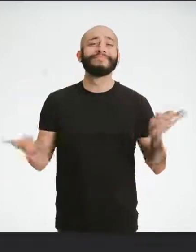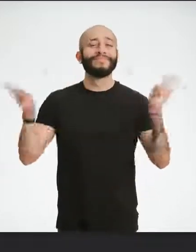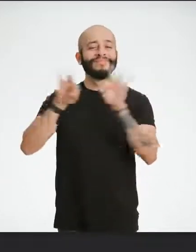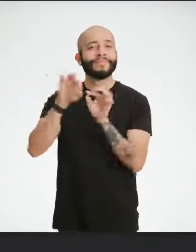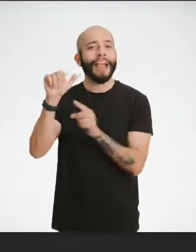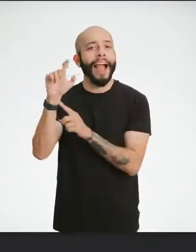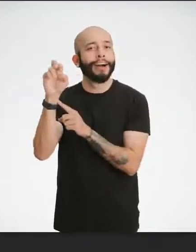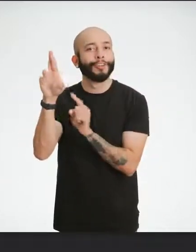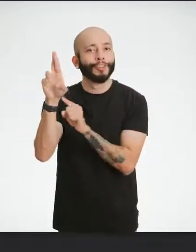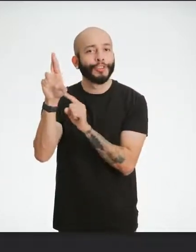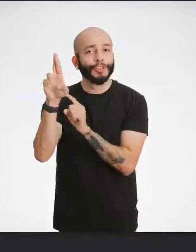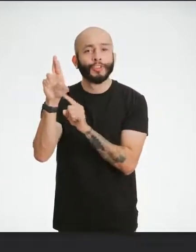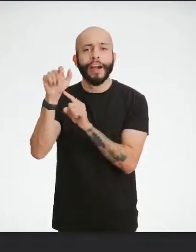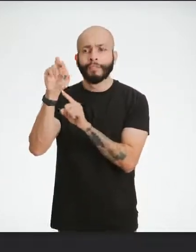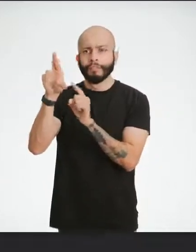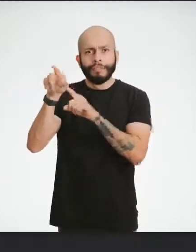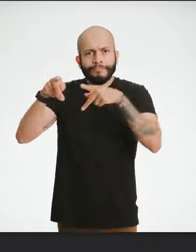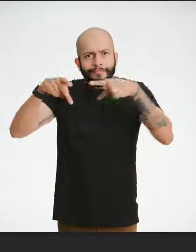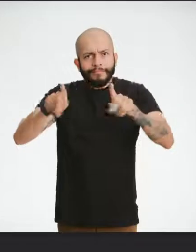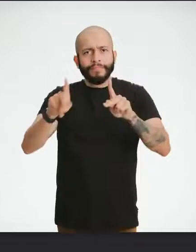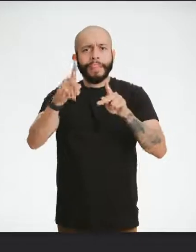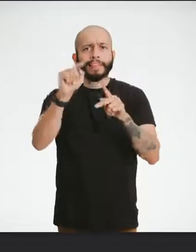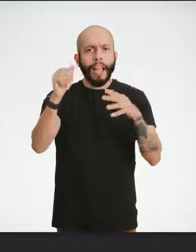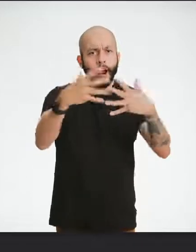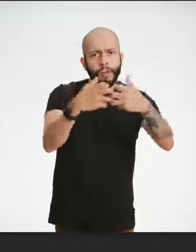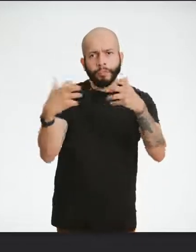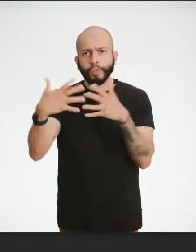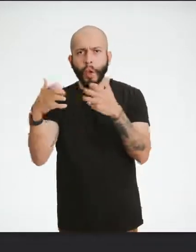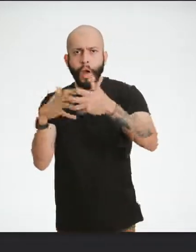A big part of that is Swift's actor model.